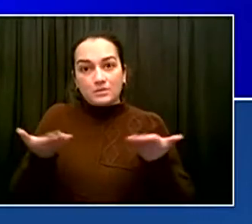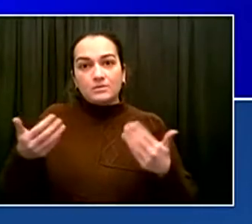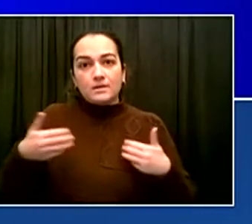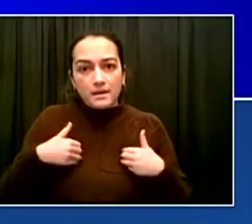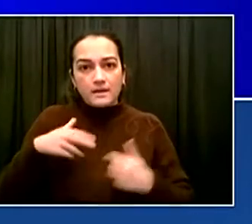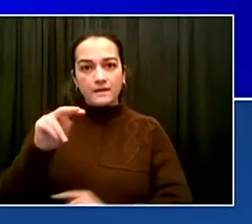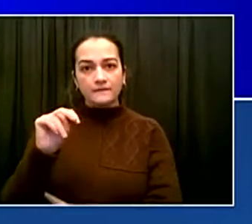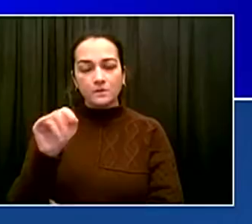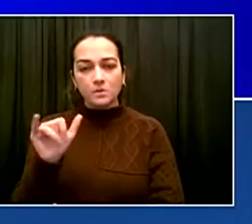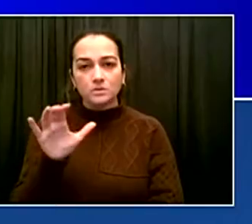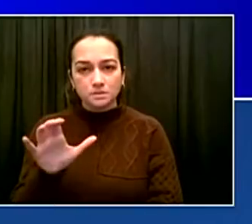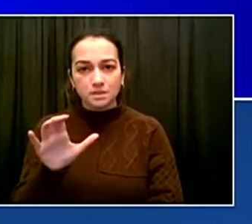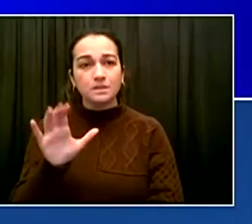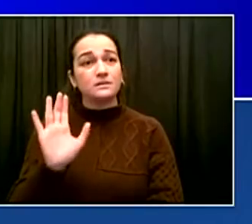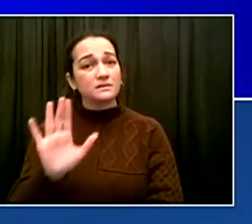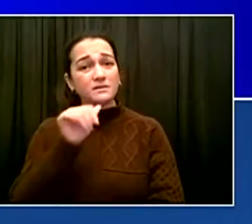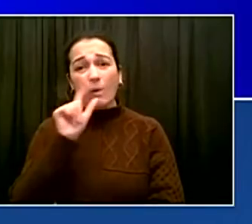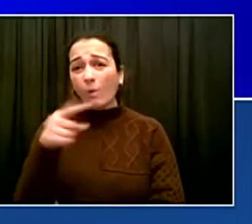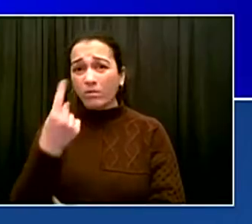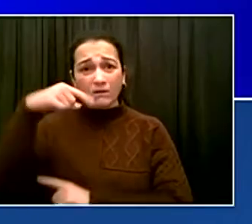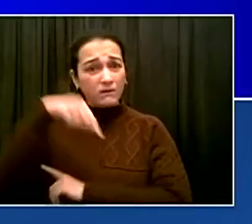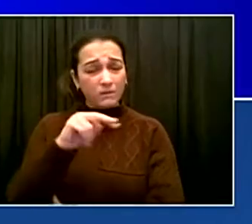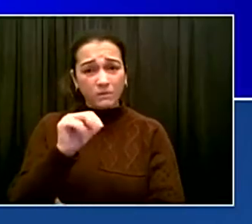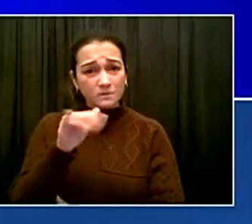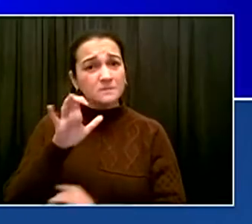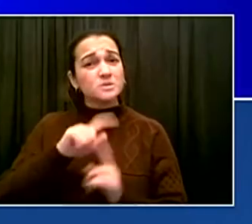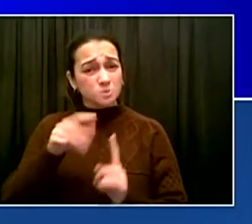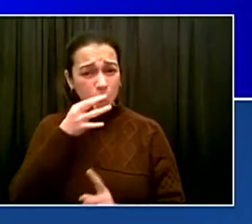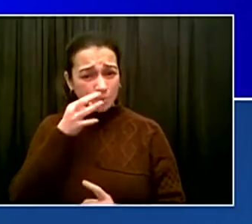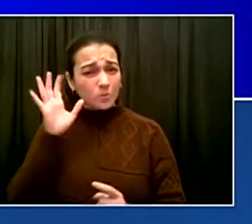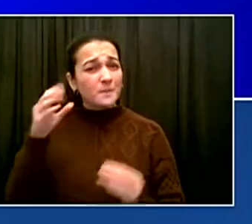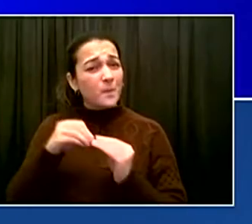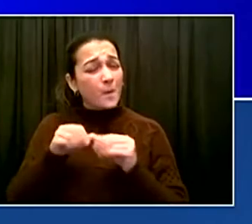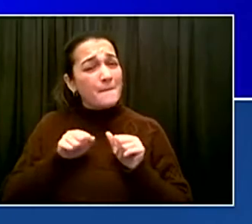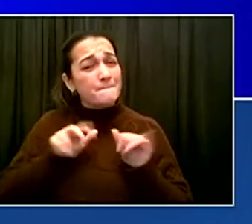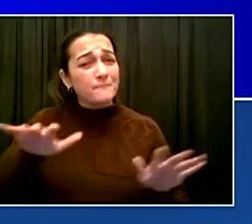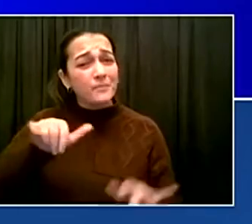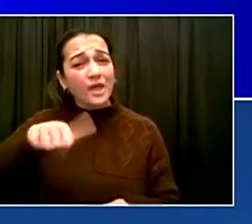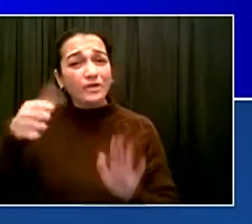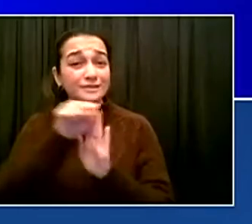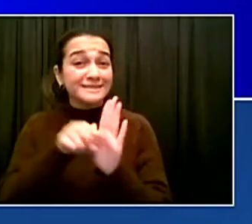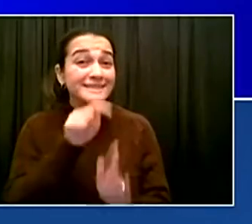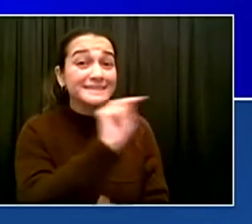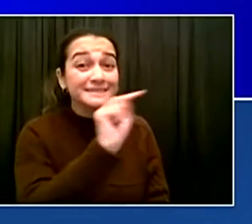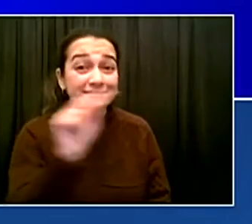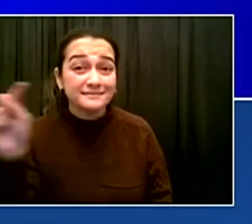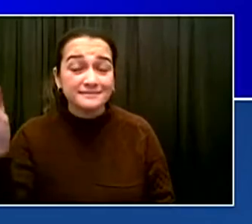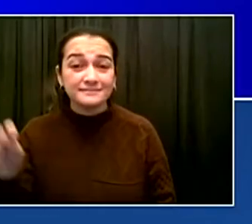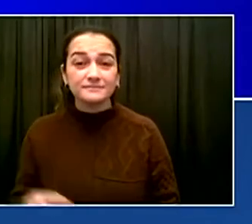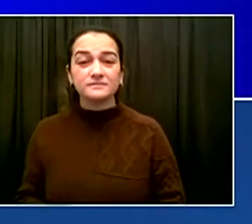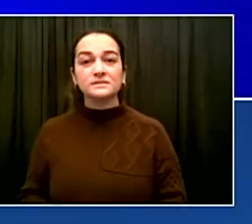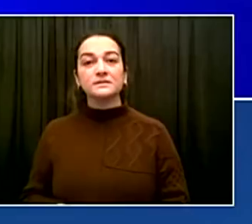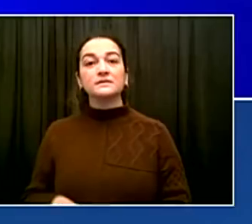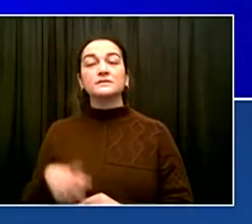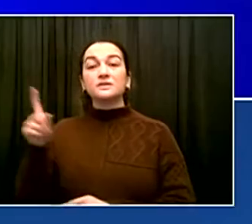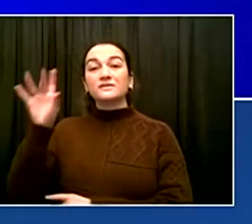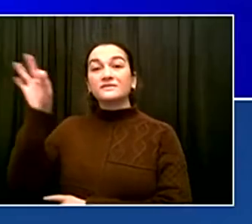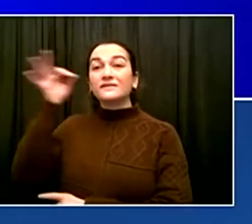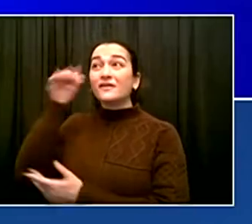DEFENSE REDUCTION ACT AND USE EVERY TOOL THE PRIVATE AND PUBLIC SECTOR HAS TO CONTINUE TO PROVIDE SUPPLIES HERE AND AROUND THE COUNTRY. WE ARE FEELING THE OMICRON WAVE ESPECIALLY HARD RIGHT NOW.